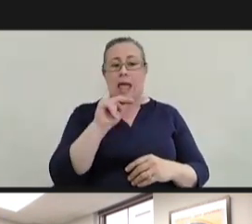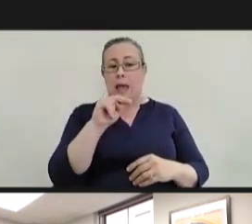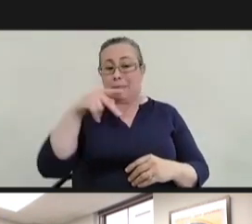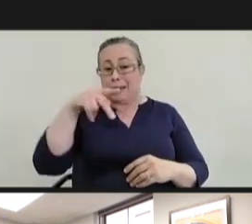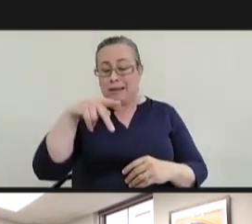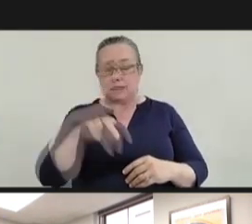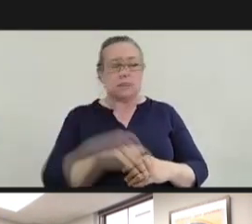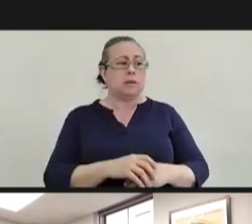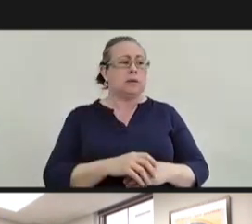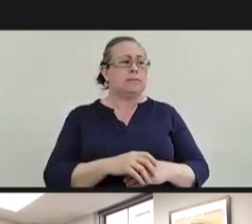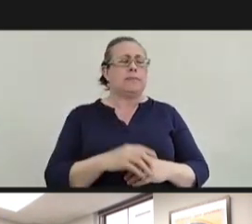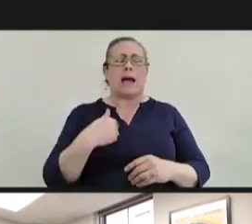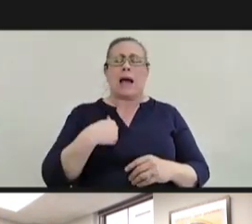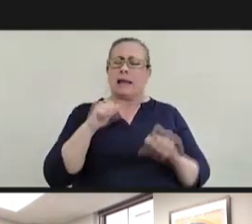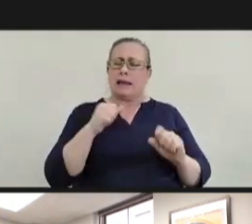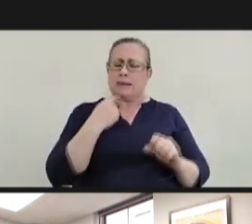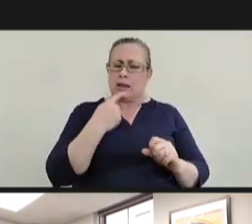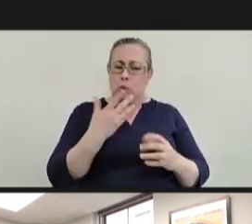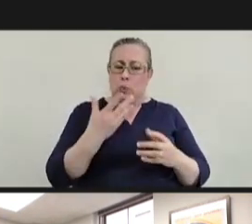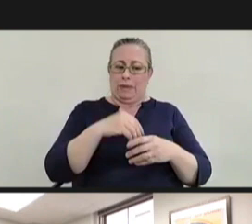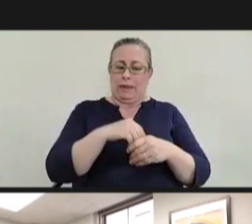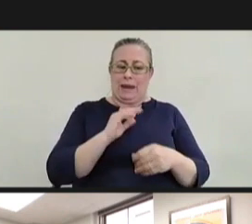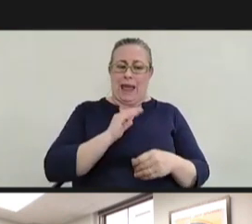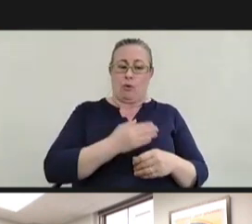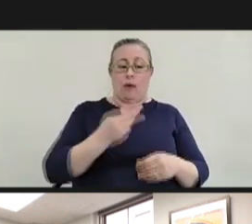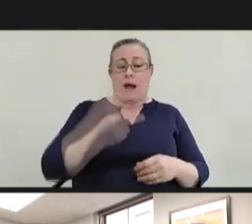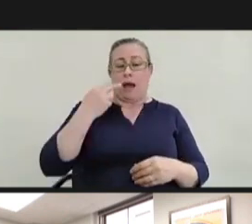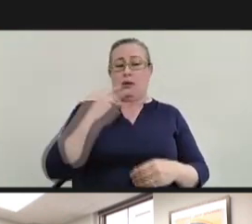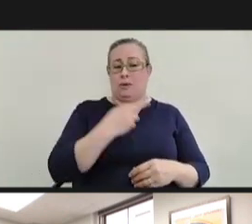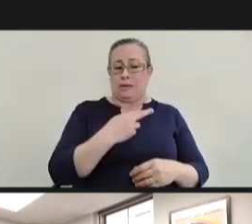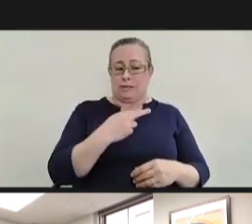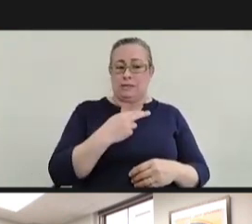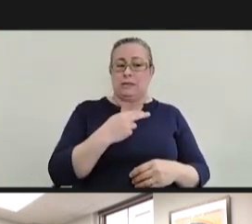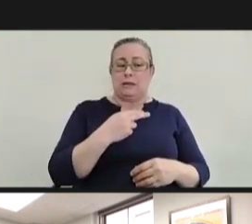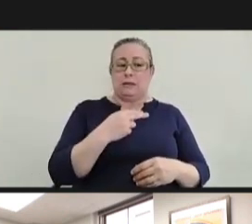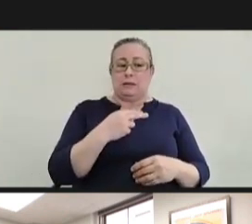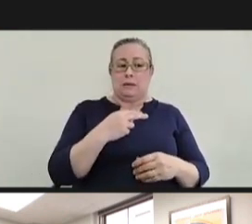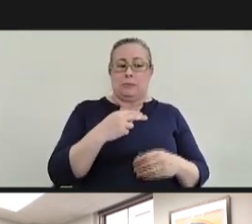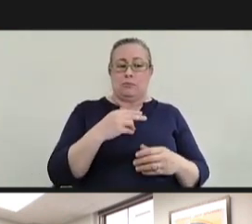can tell you, even in our high-risk maternal fetal medicine practice at Duke, we employ a significant